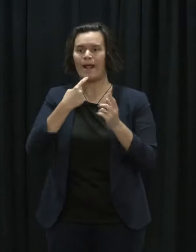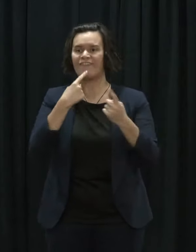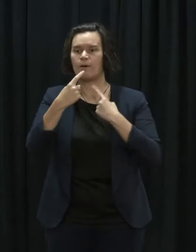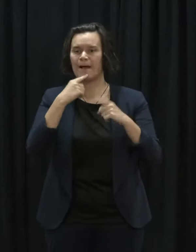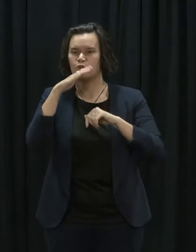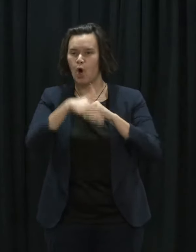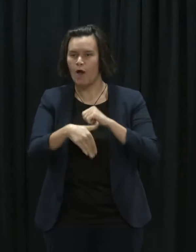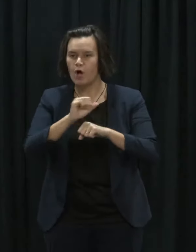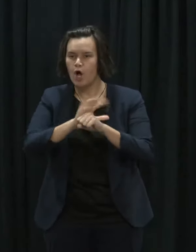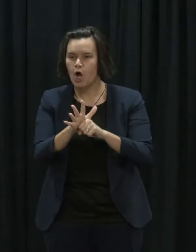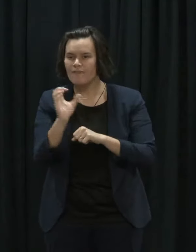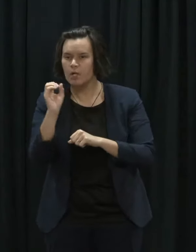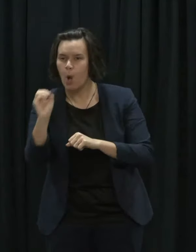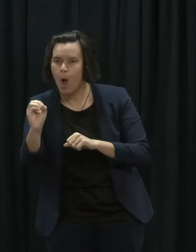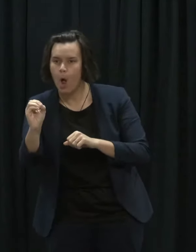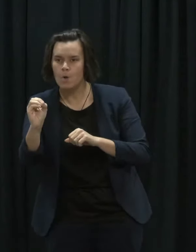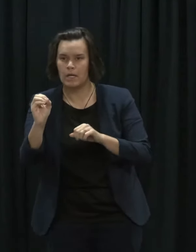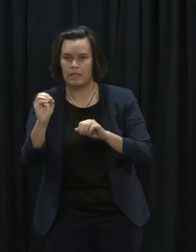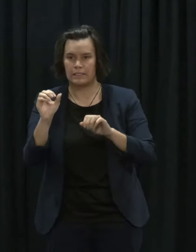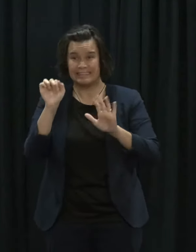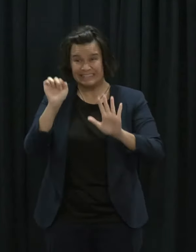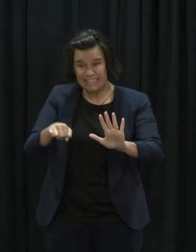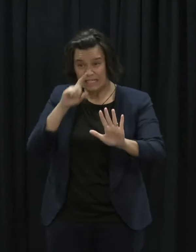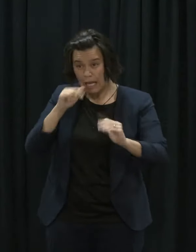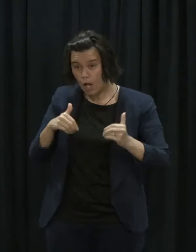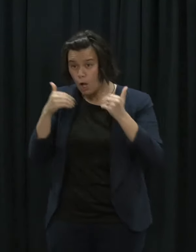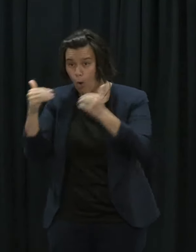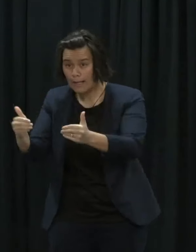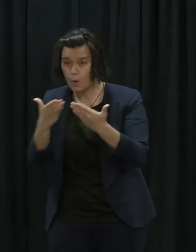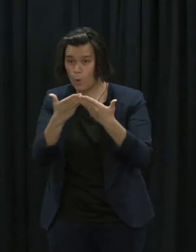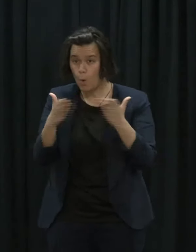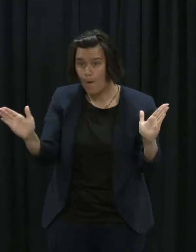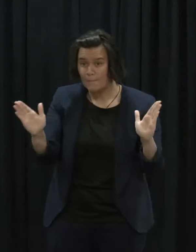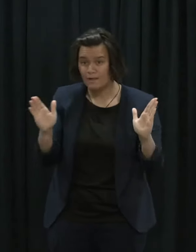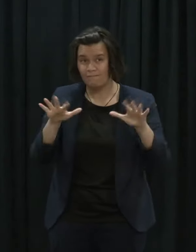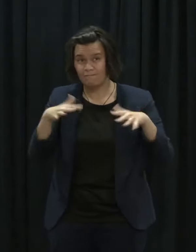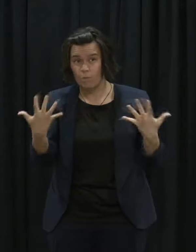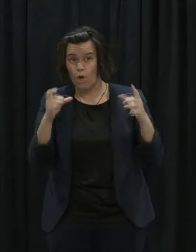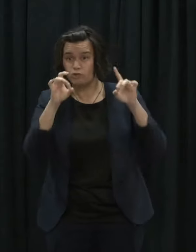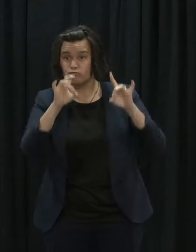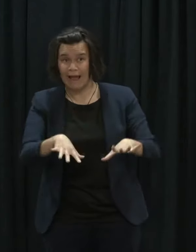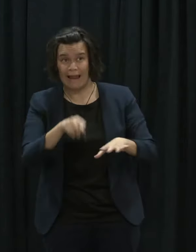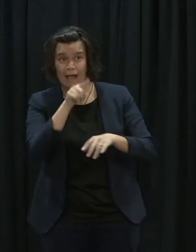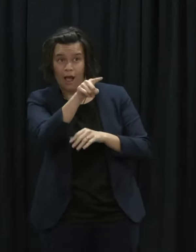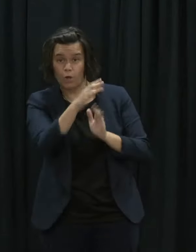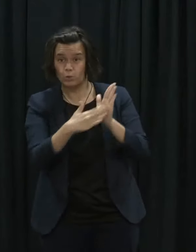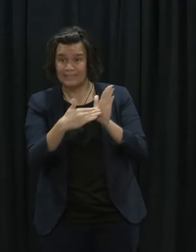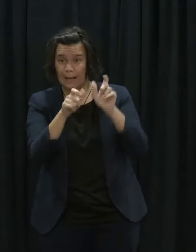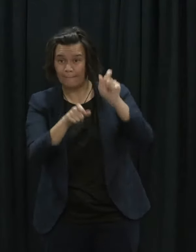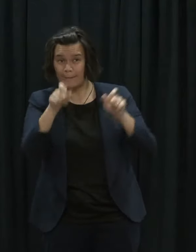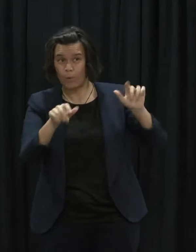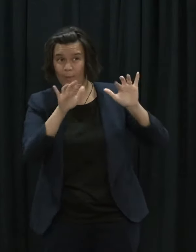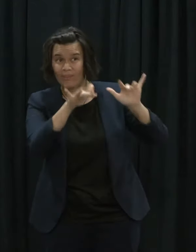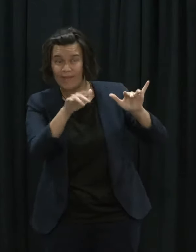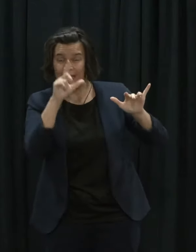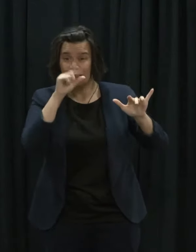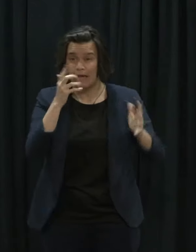Omicron situation, we will receive the latest advice on the variant in early January.